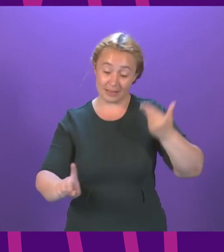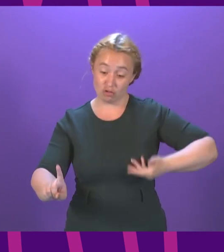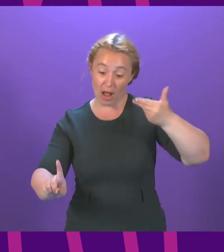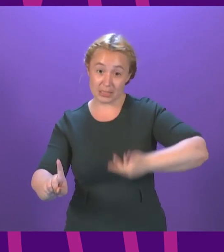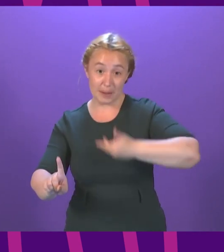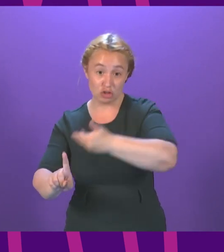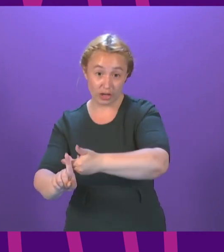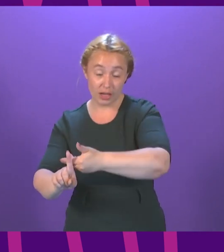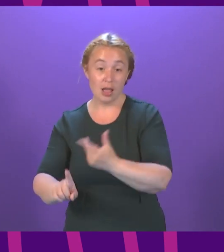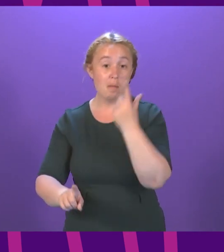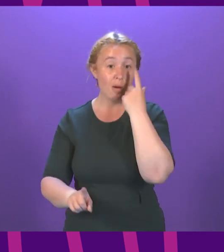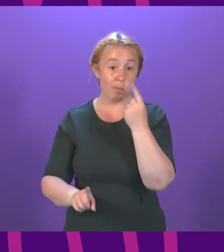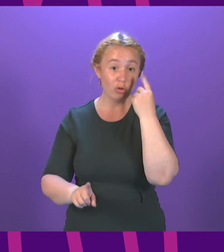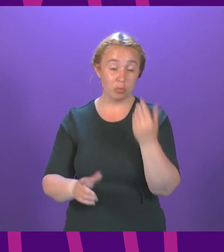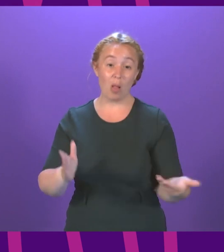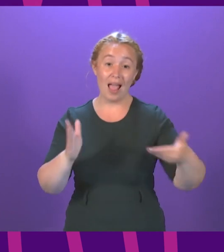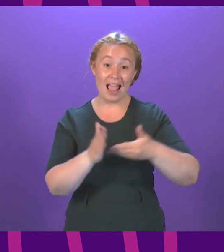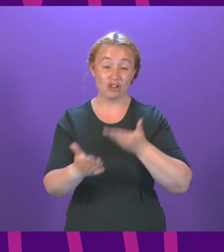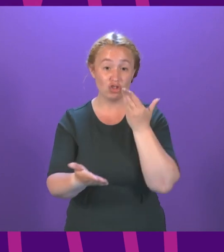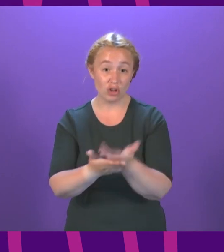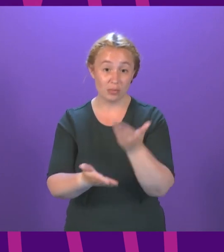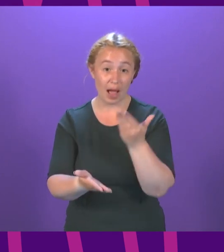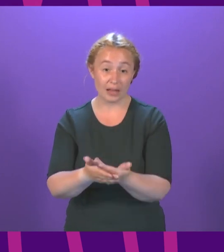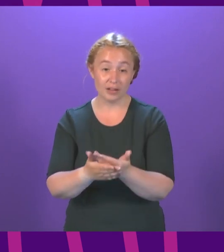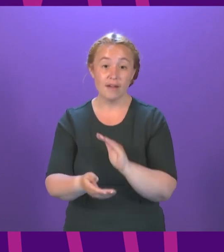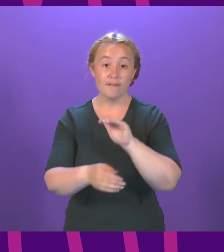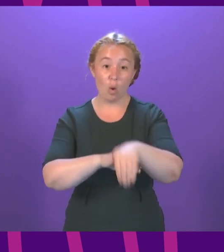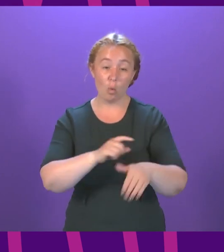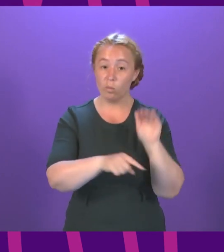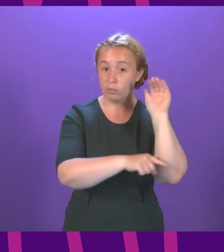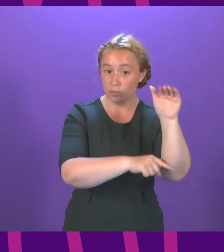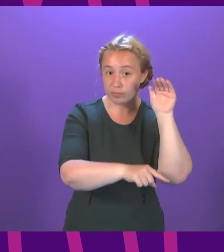to be inducing additional demand for the very overseas travel that she is advising against.